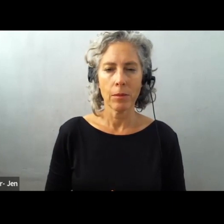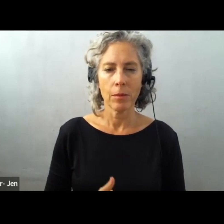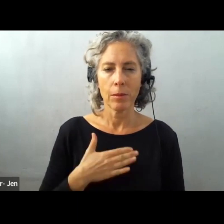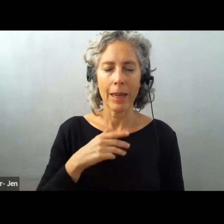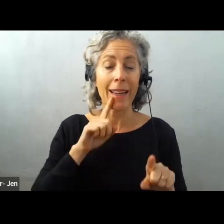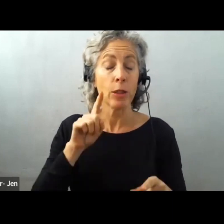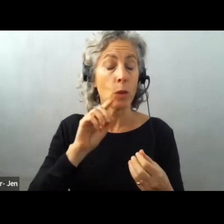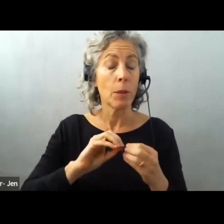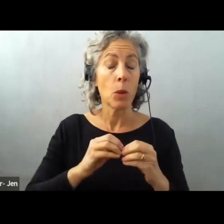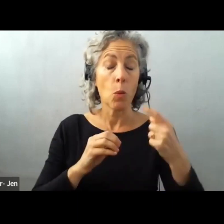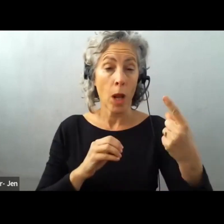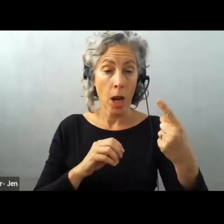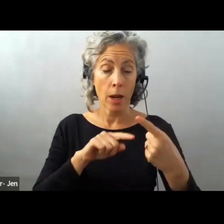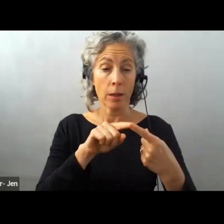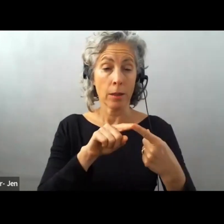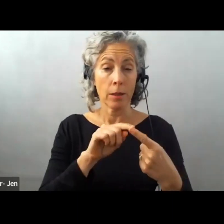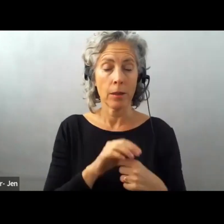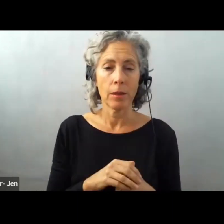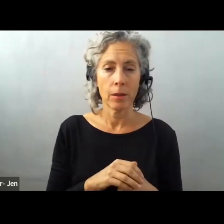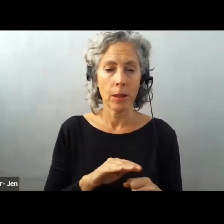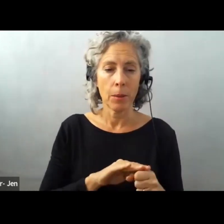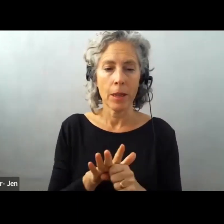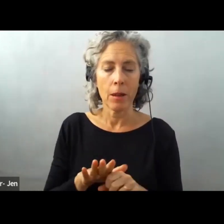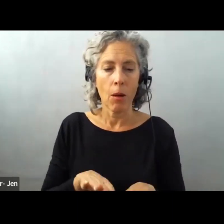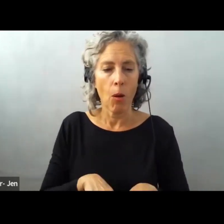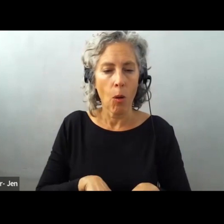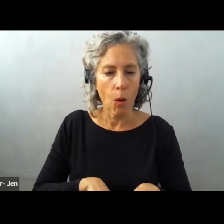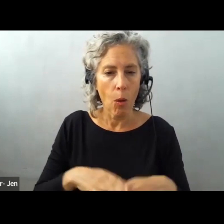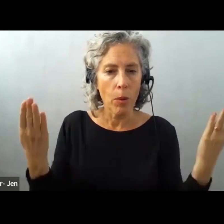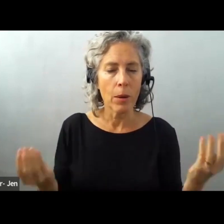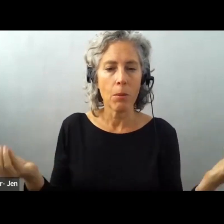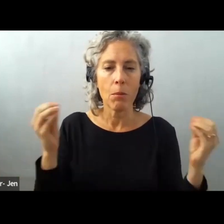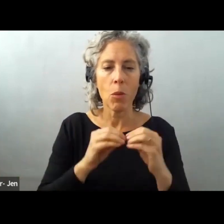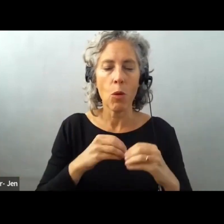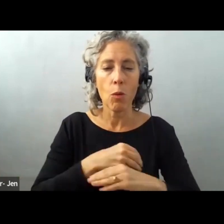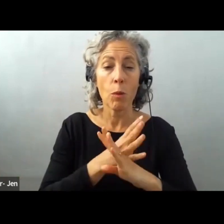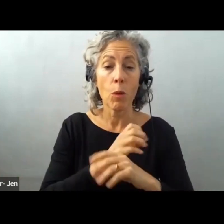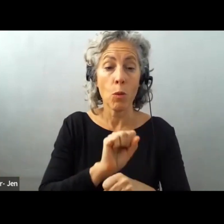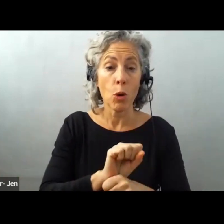the first question, the pandemic has opened up the door to more remote work, events activity